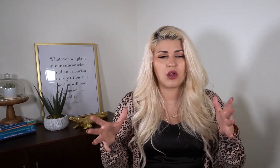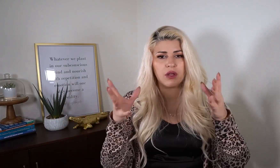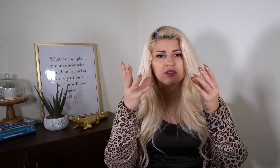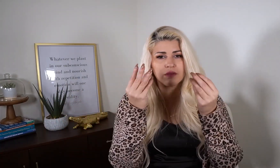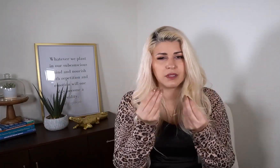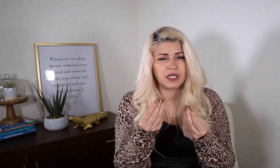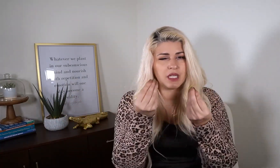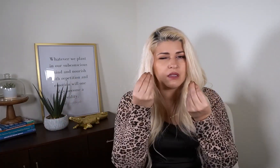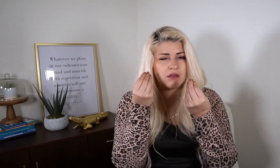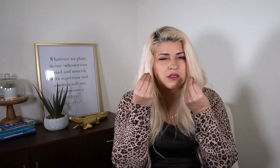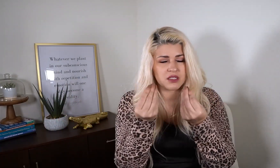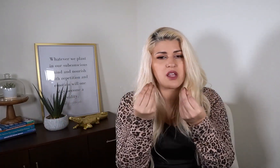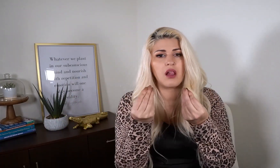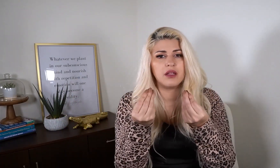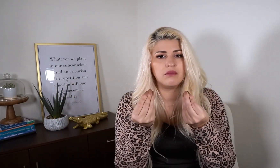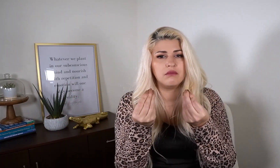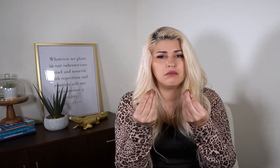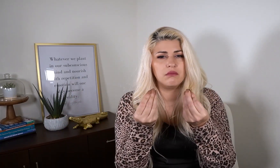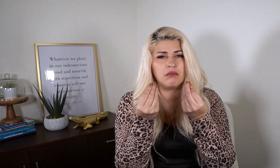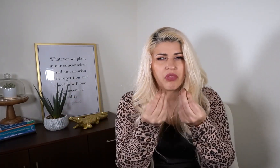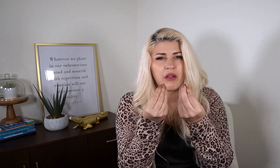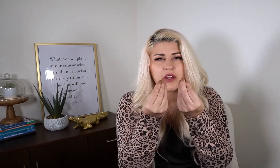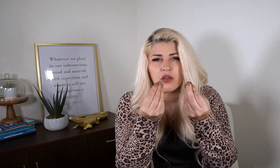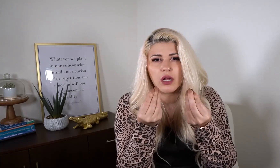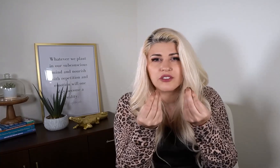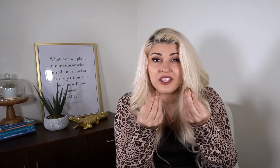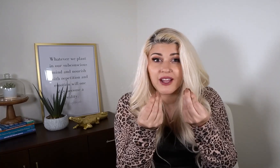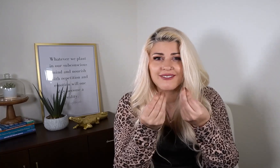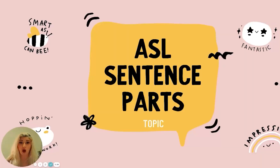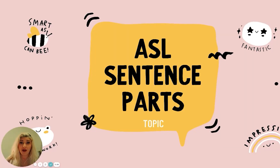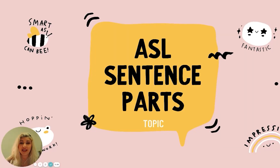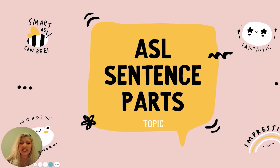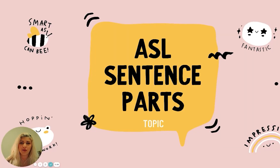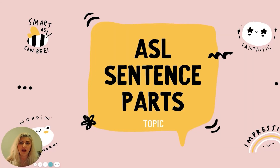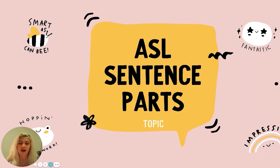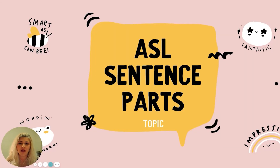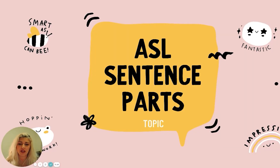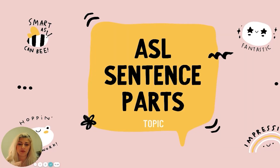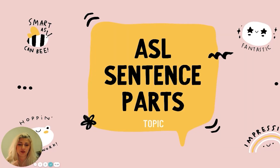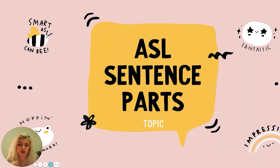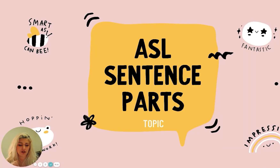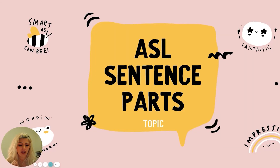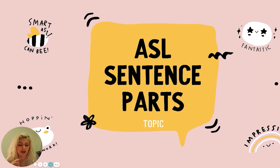so it's a really solid thing for you to understand. All right here we are at the computer.